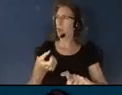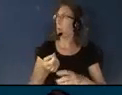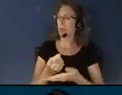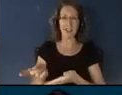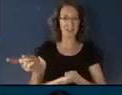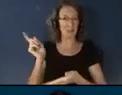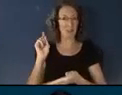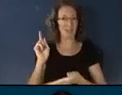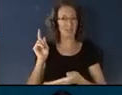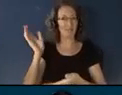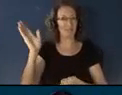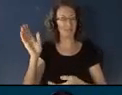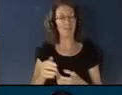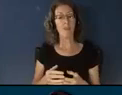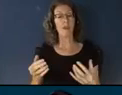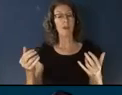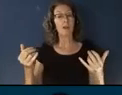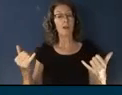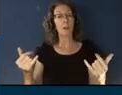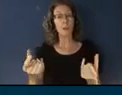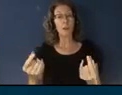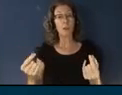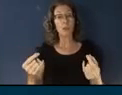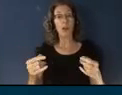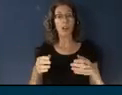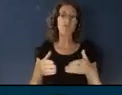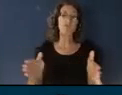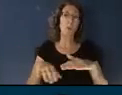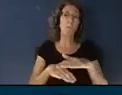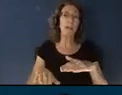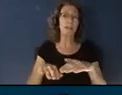So anyway we're just going to be going over the basics of making your presentation accessible.